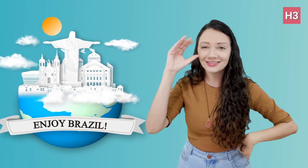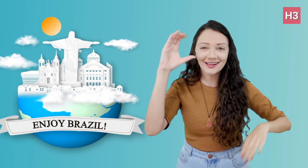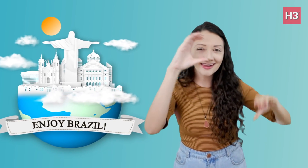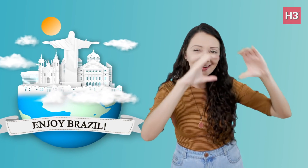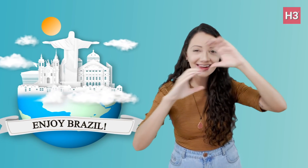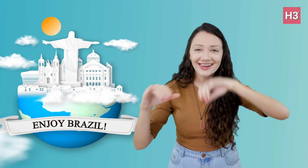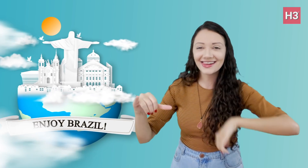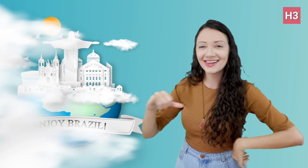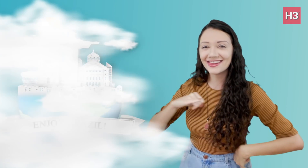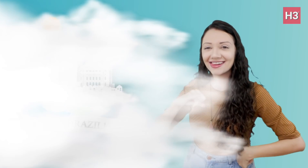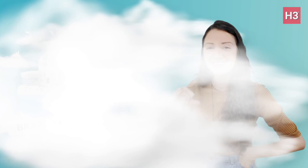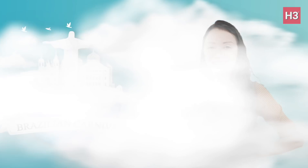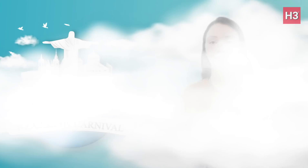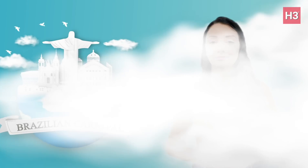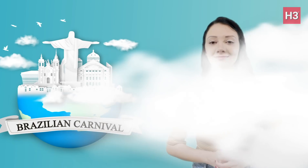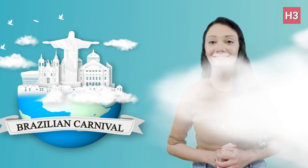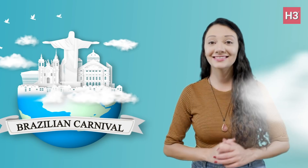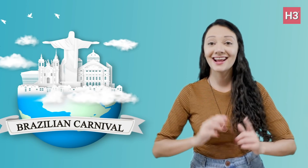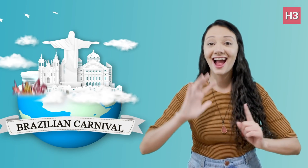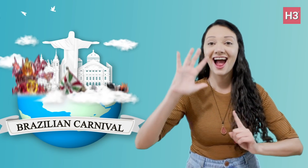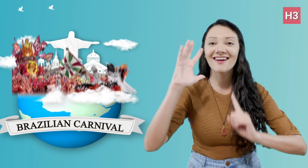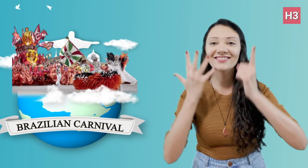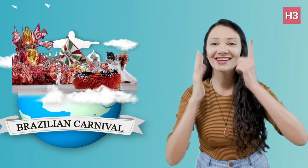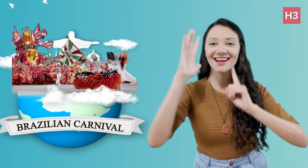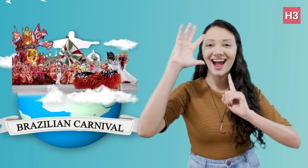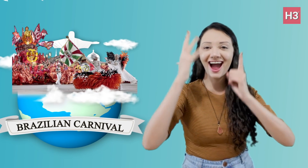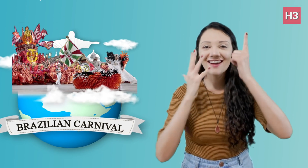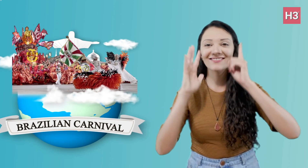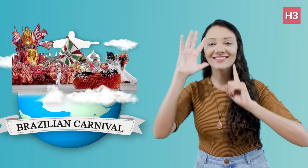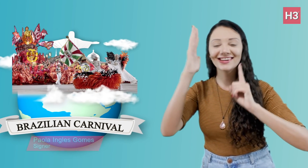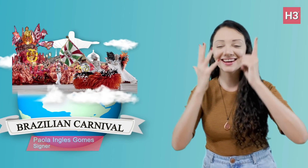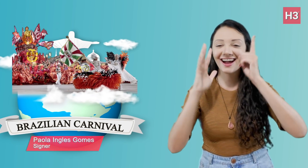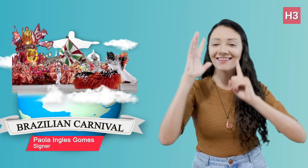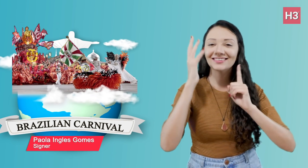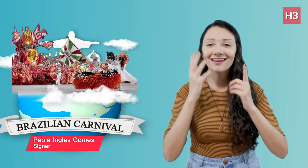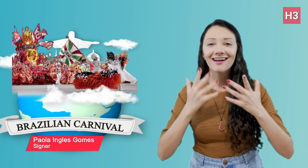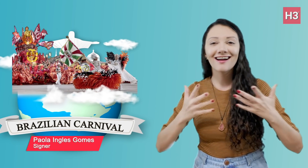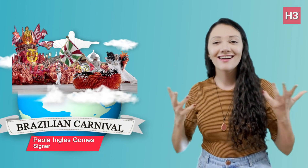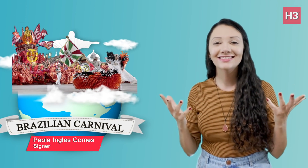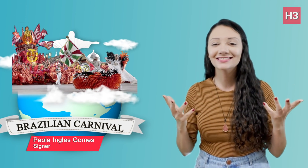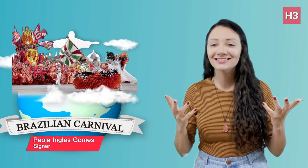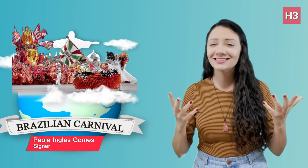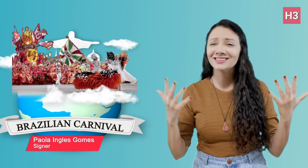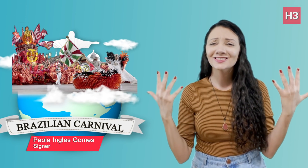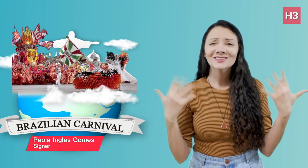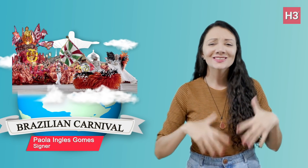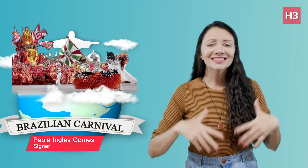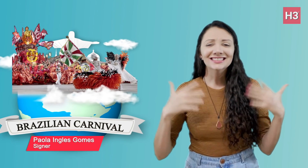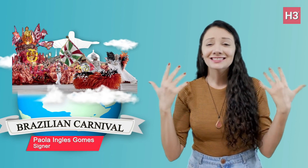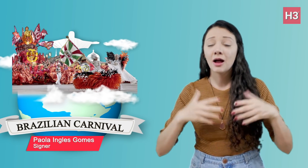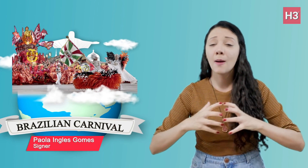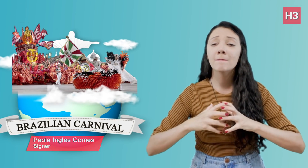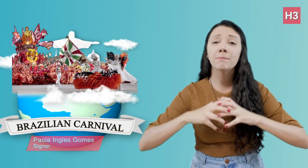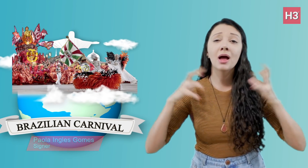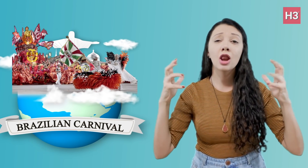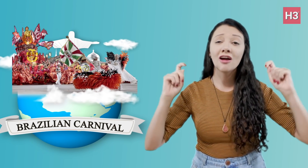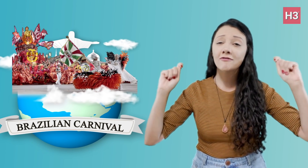Let's explore Brazil! The biggest party in the world is the Brazilian Carnival.